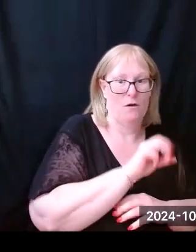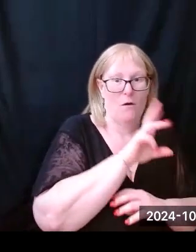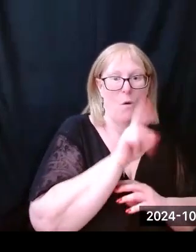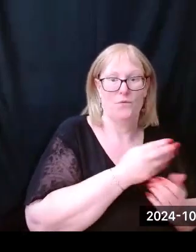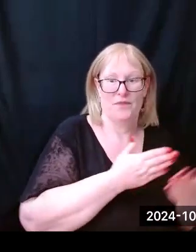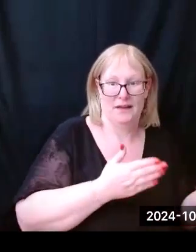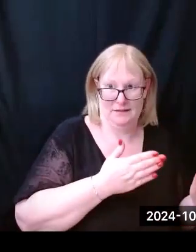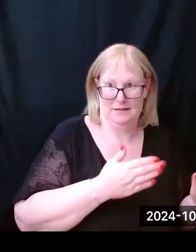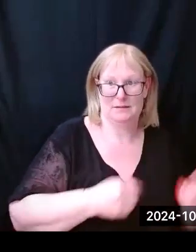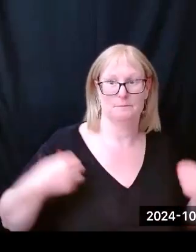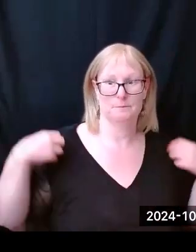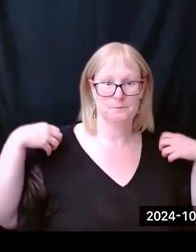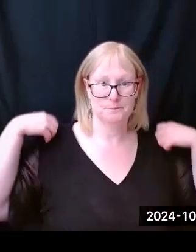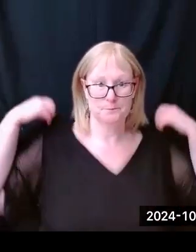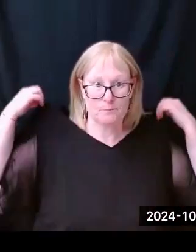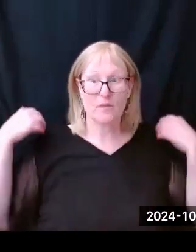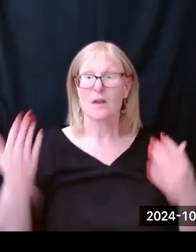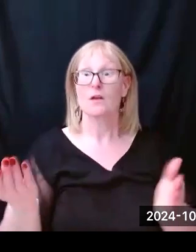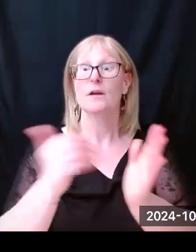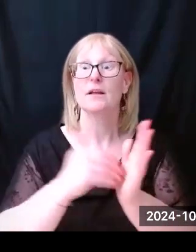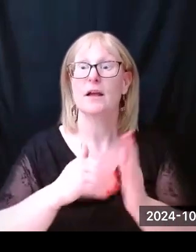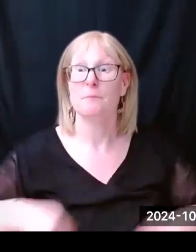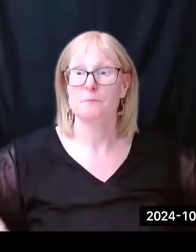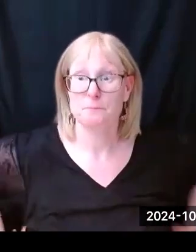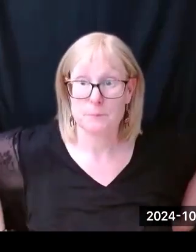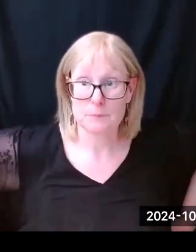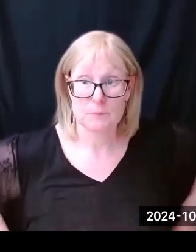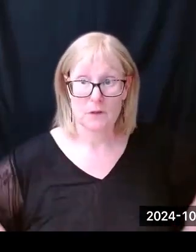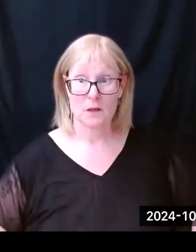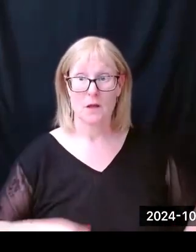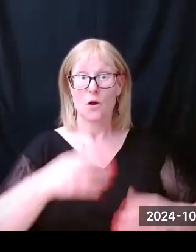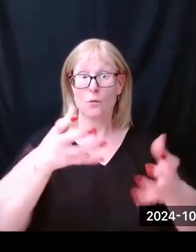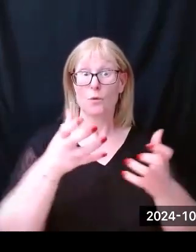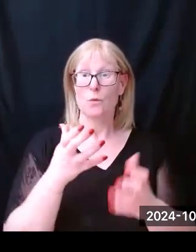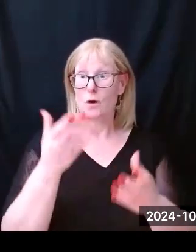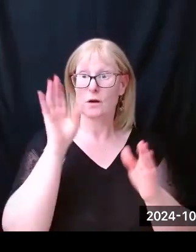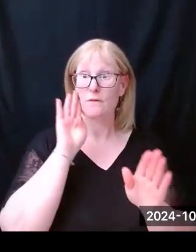So we want to pay attention. Know your child. Resilience is not one